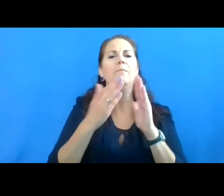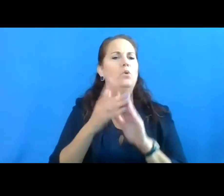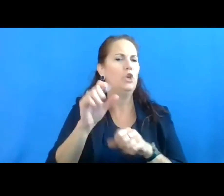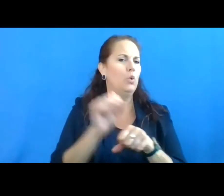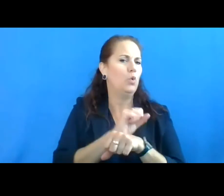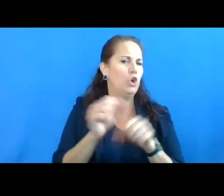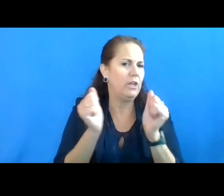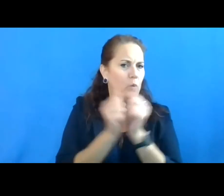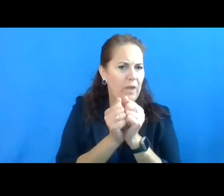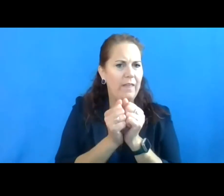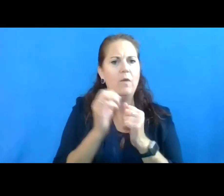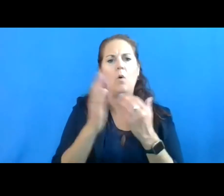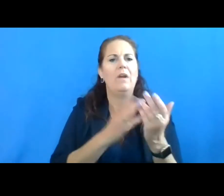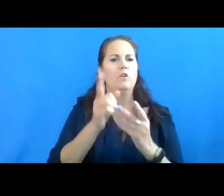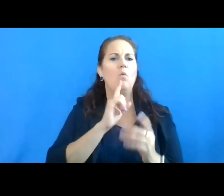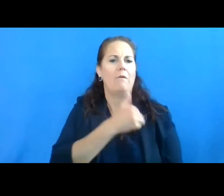whatever you’re in.